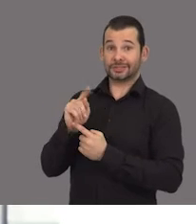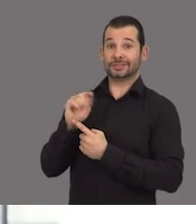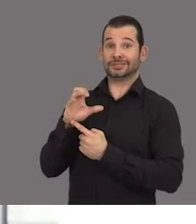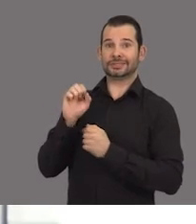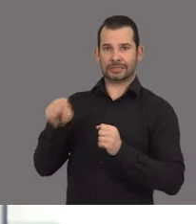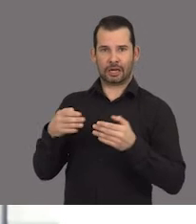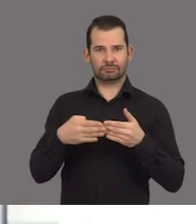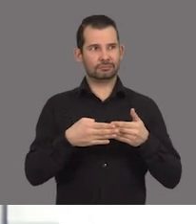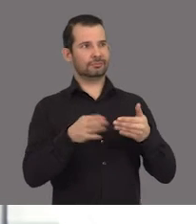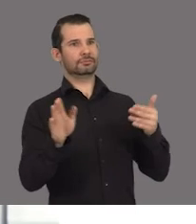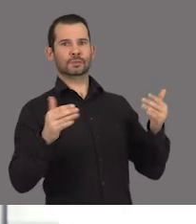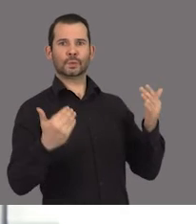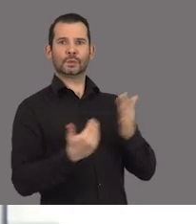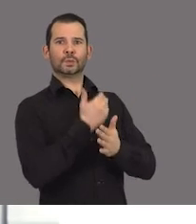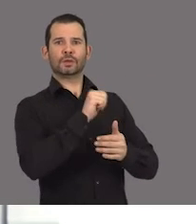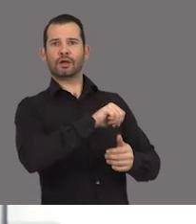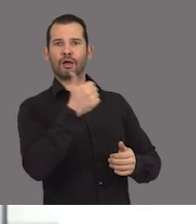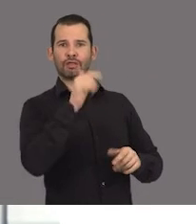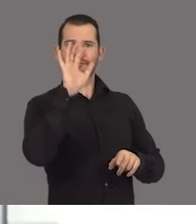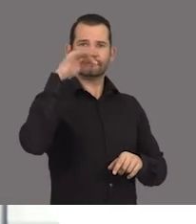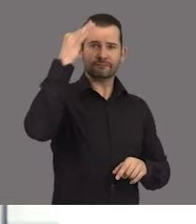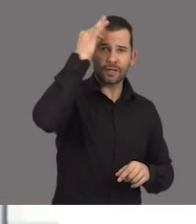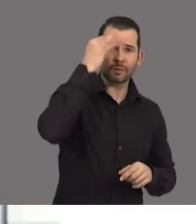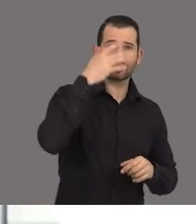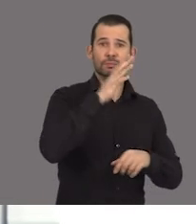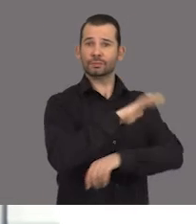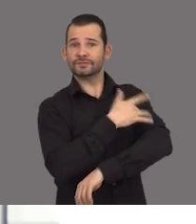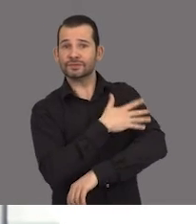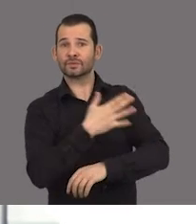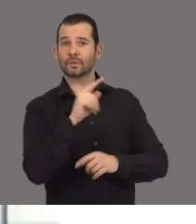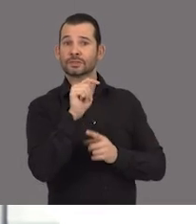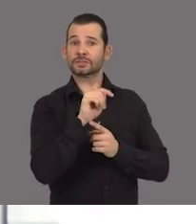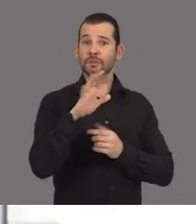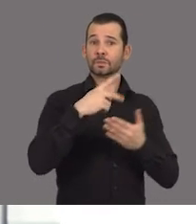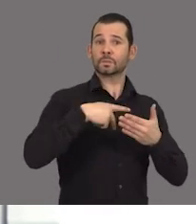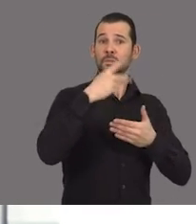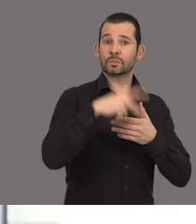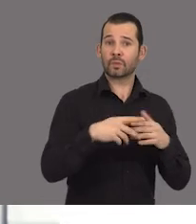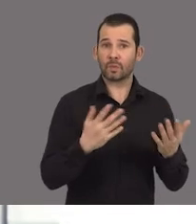the Canada workers benefit disability supplement and Child disability benefit.